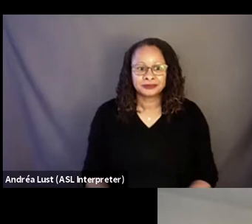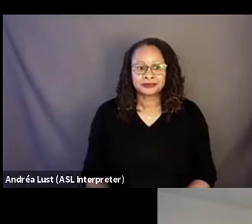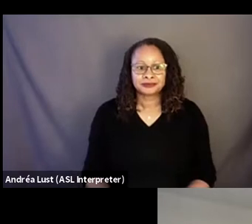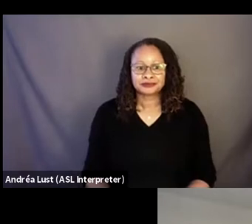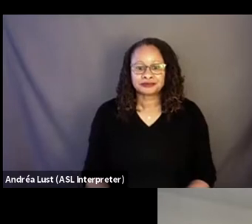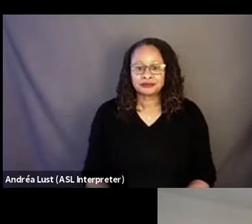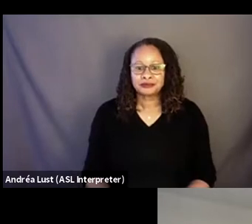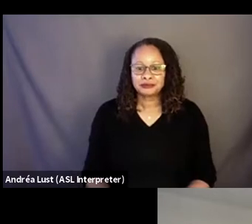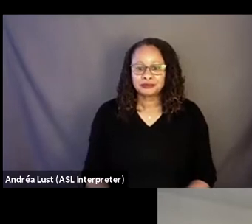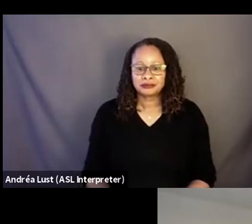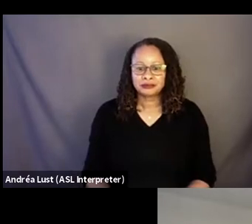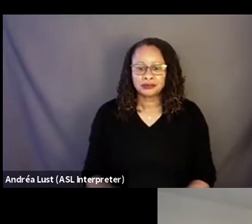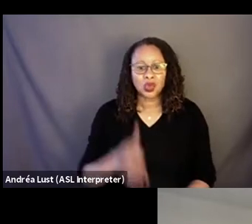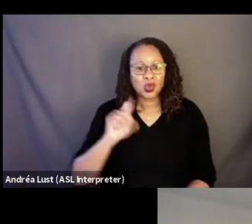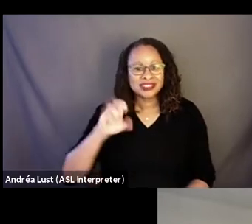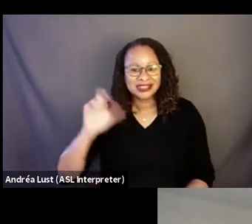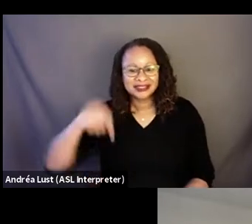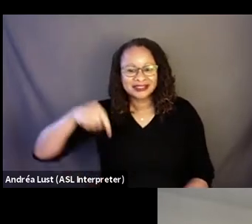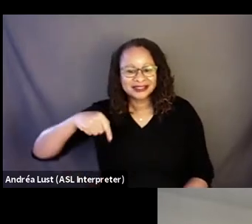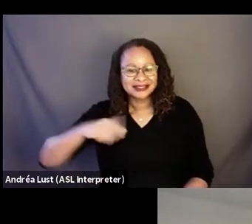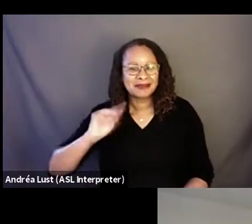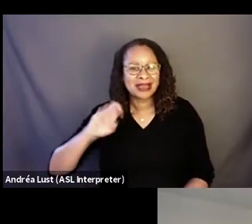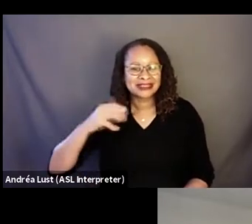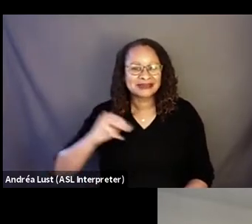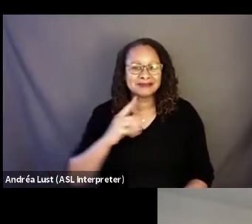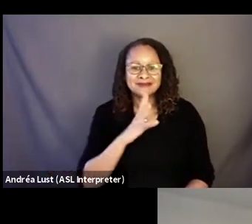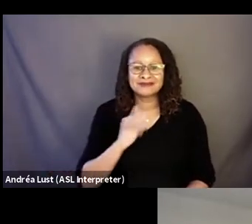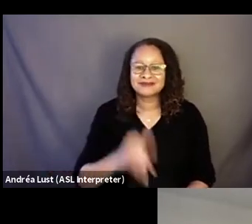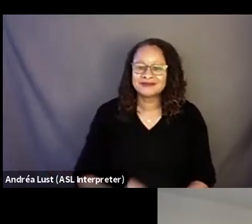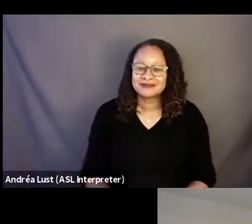One second. (foreign language)